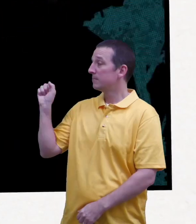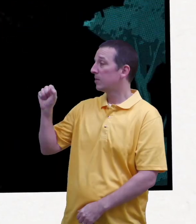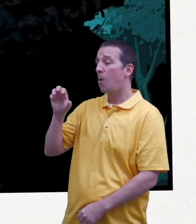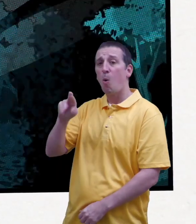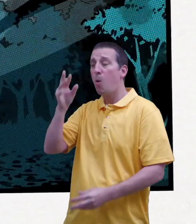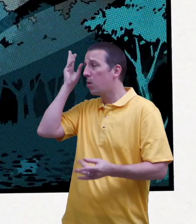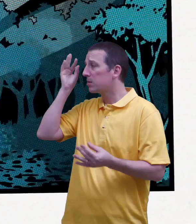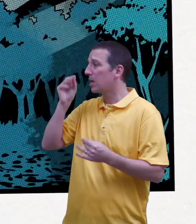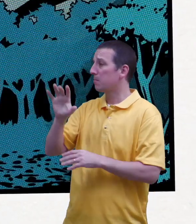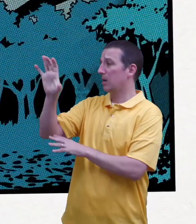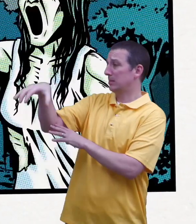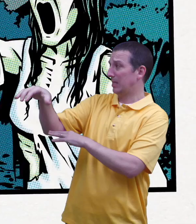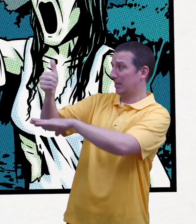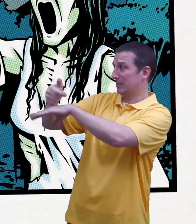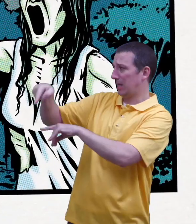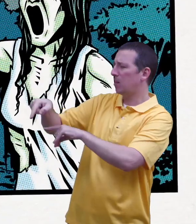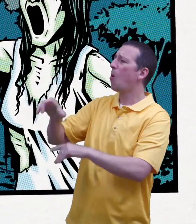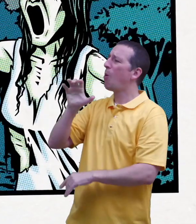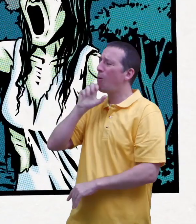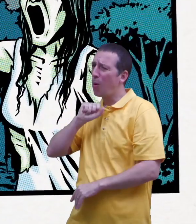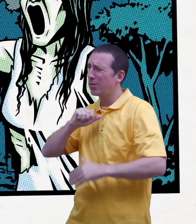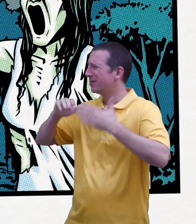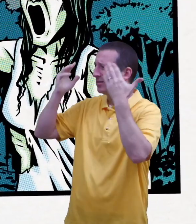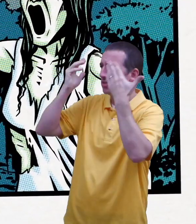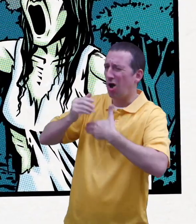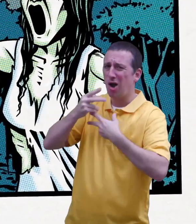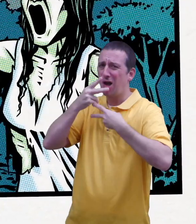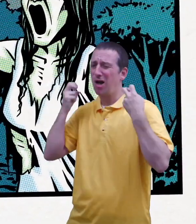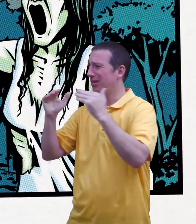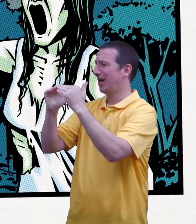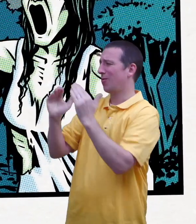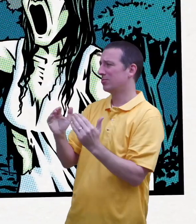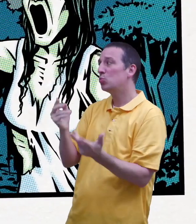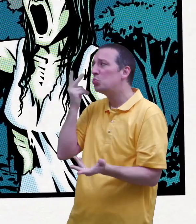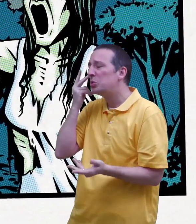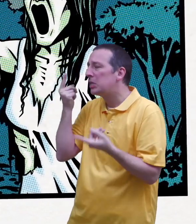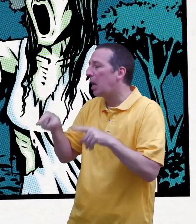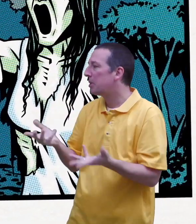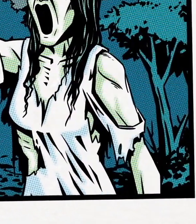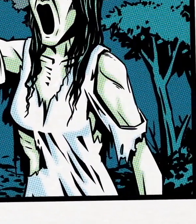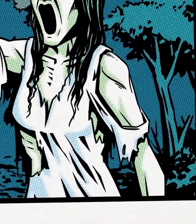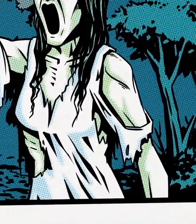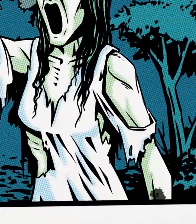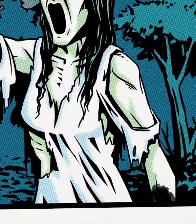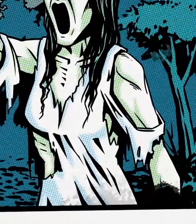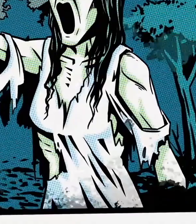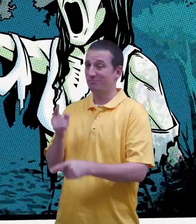Tim: Yeah. Or how about the setting of a dark, old, run-down house? Jon: Oh. Something scary is about to happen.